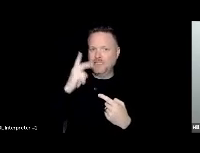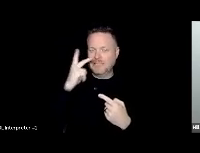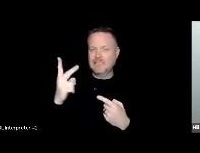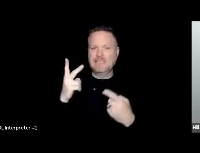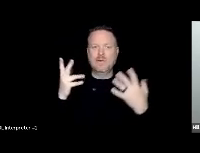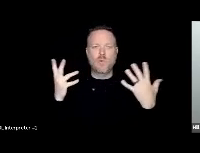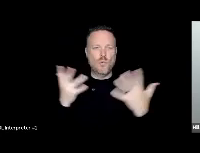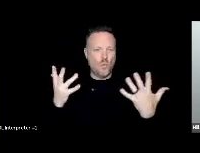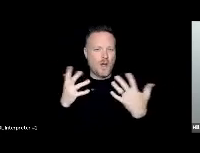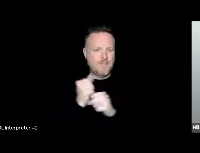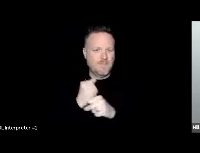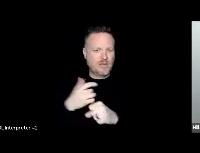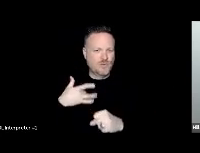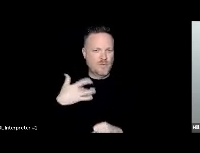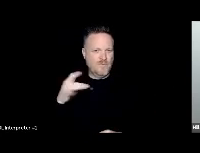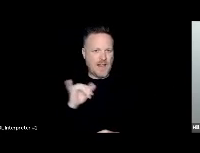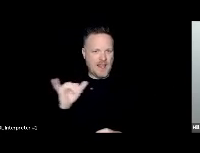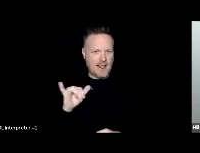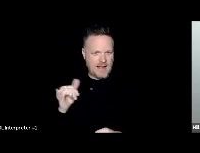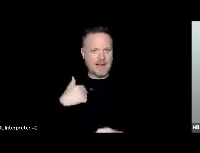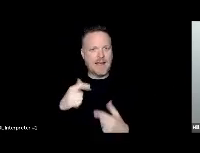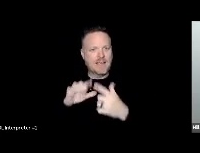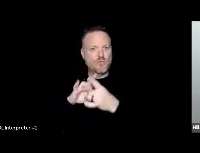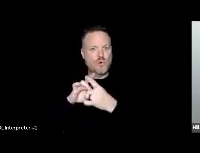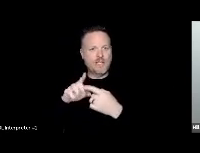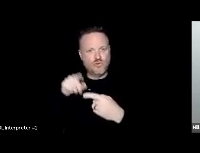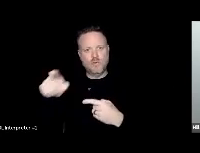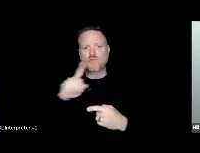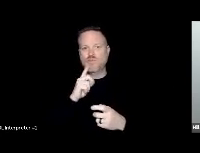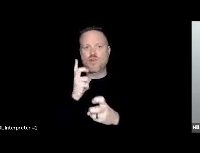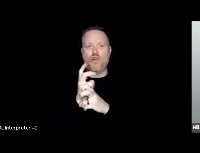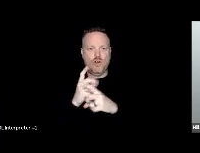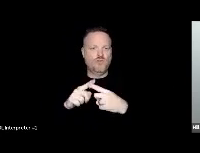makes you feel like so I can relate to him. It is very hard to relate to what he says.